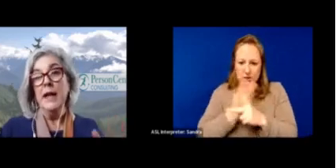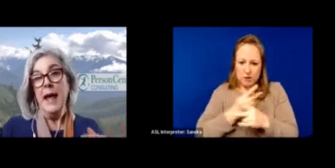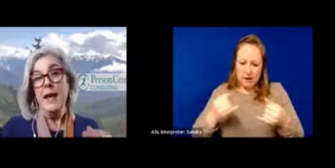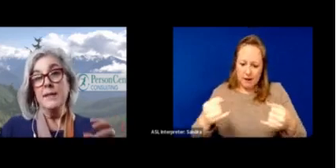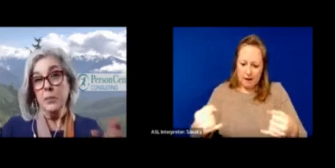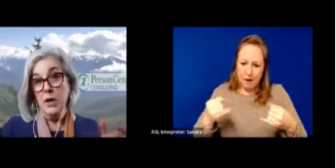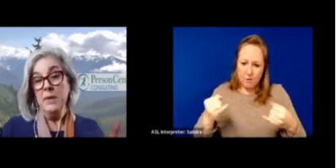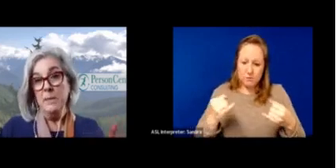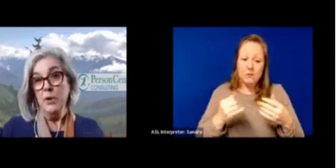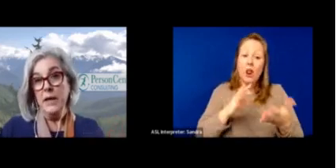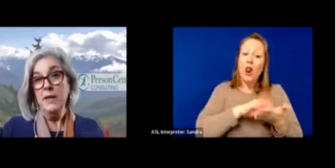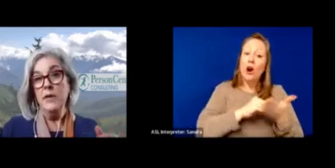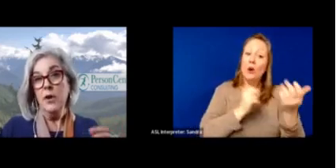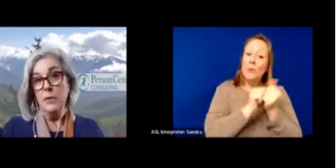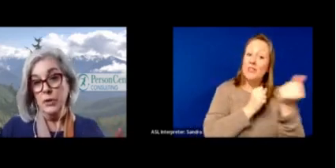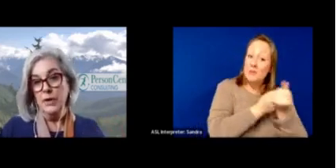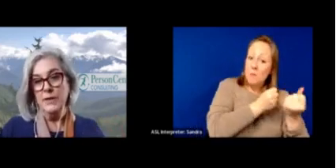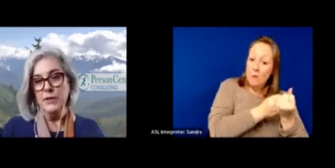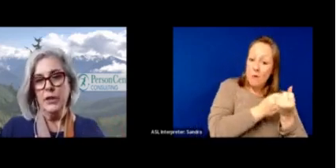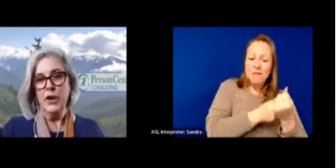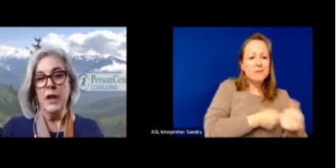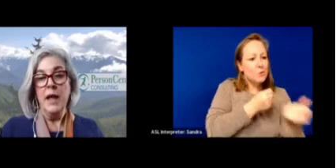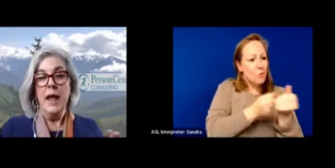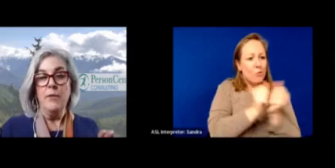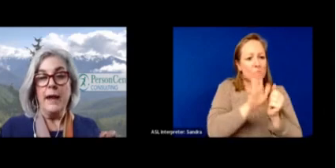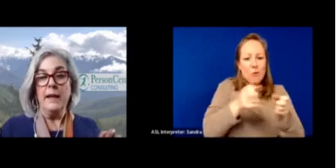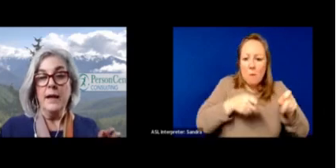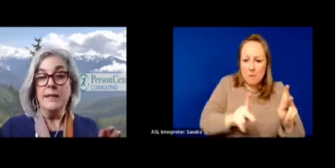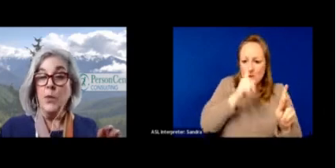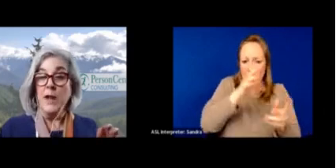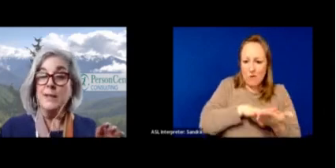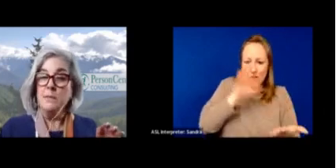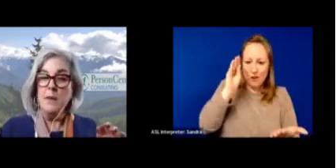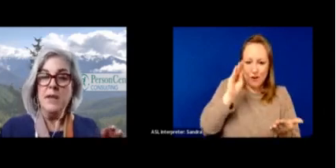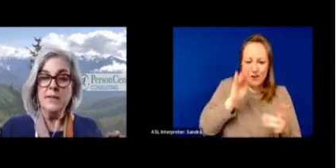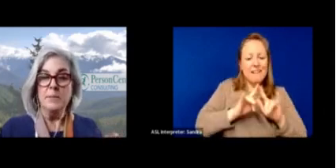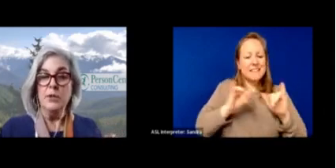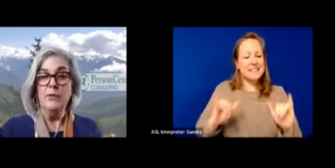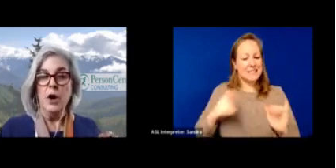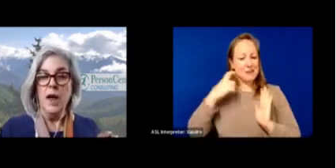the harm outweigh what might be the benefit of the learning. So the next slide, we'll talk a